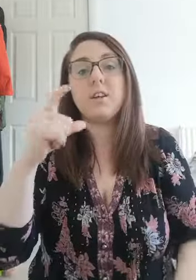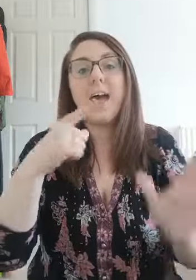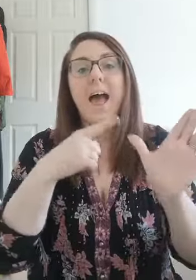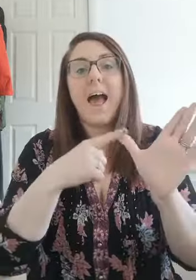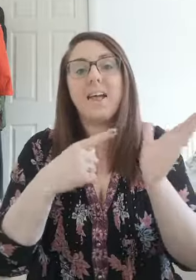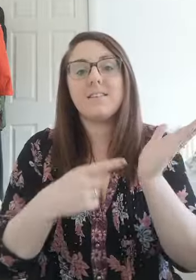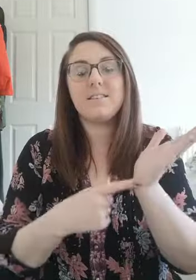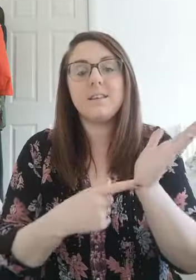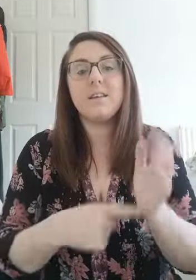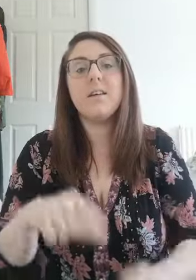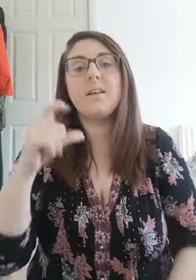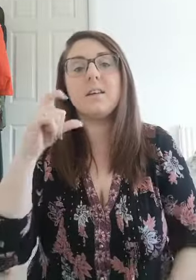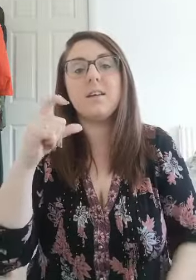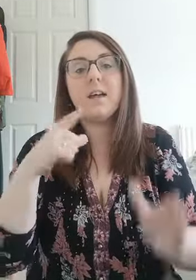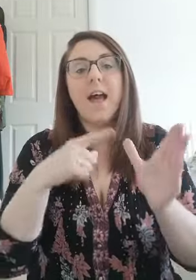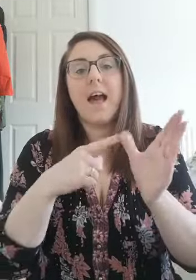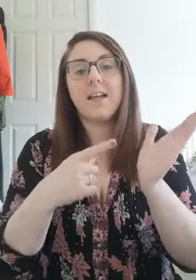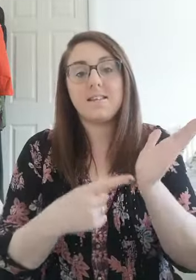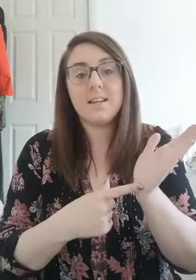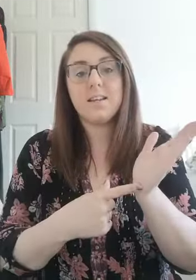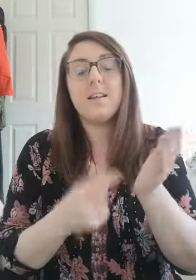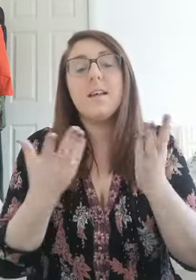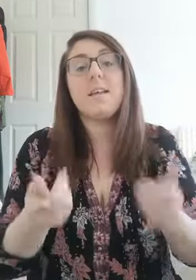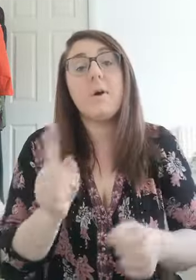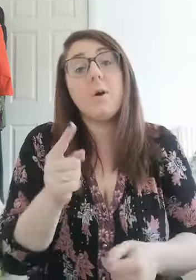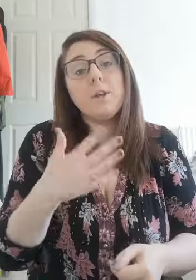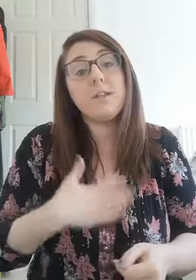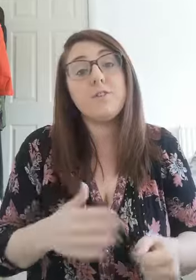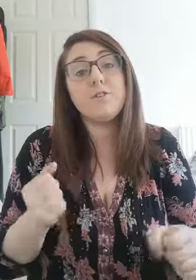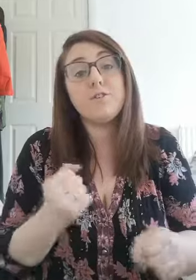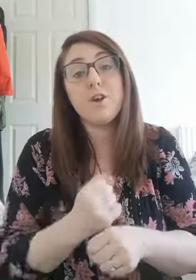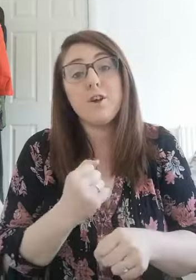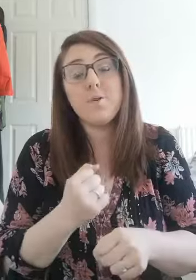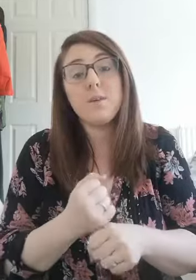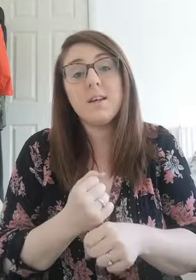c a t Now what you need to do